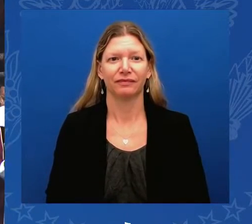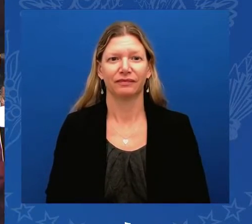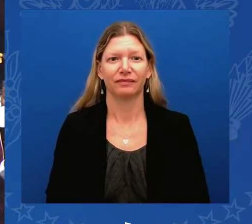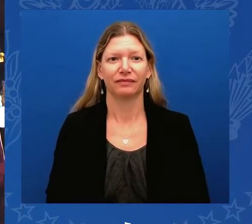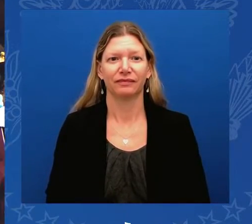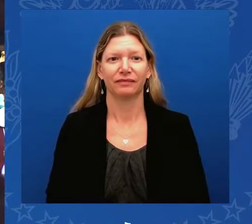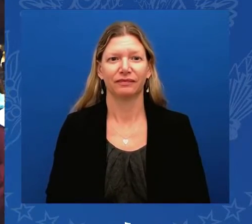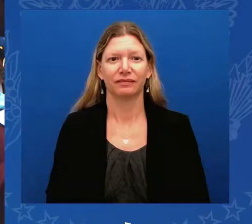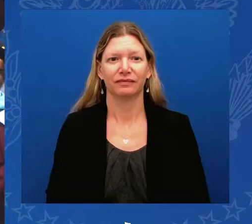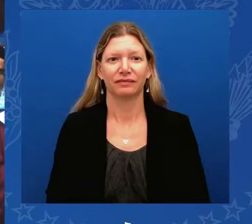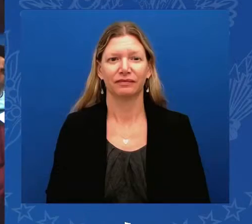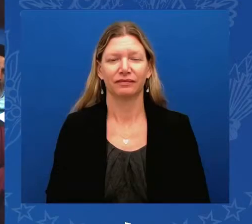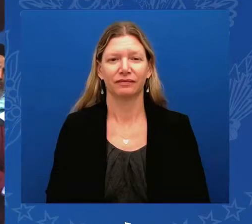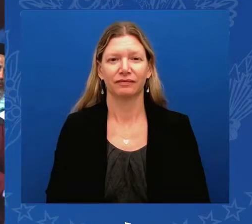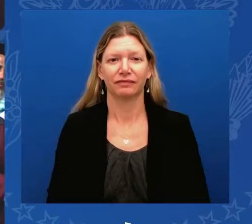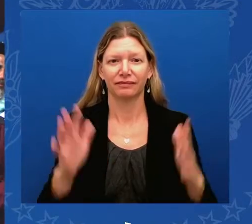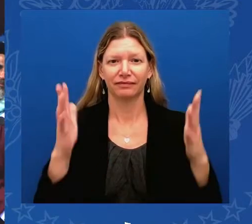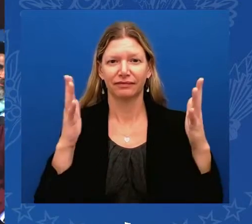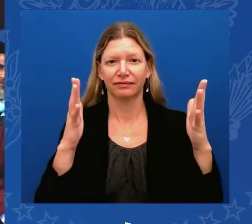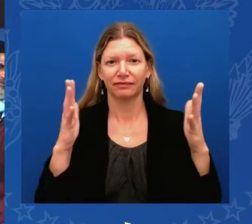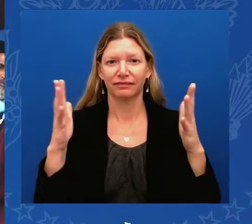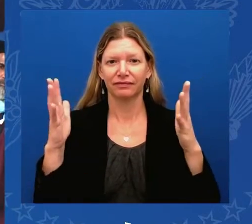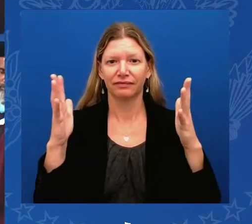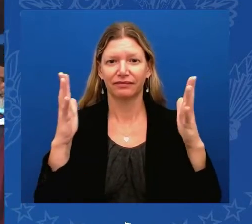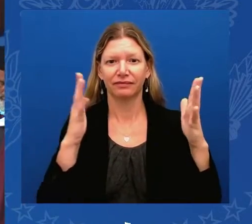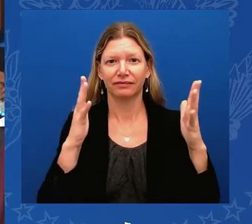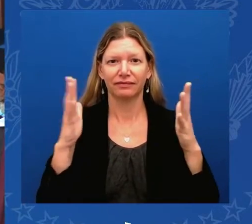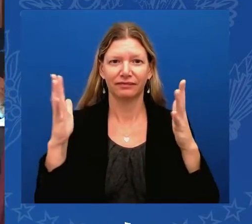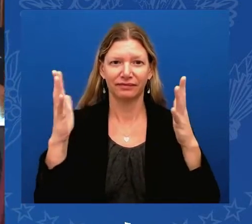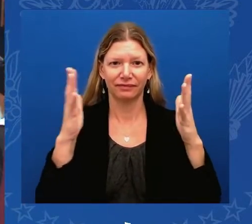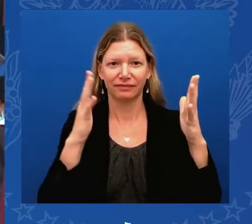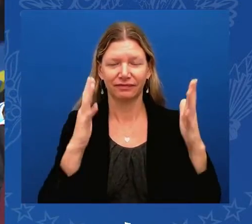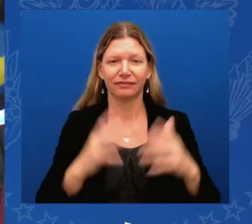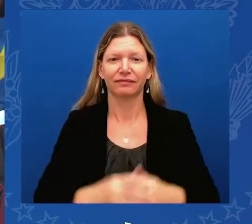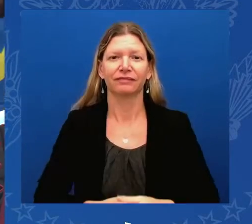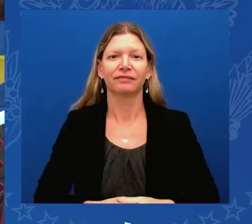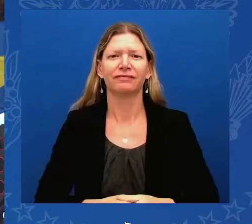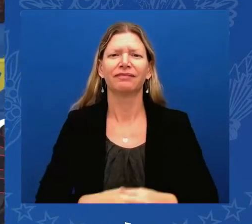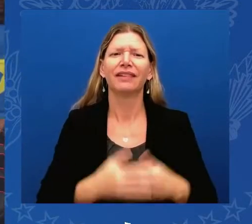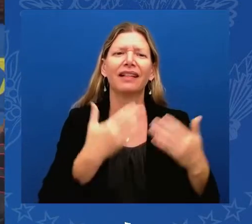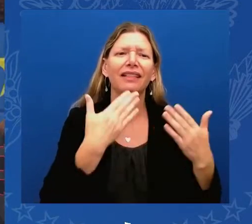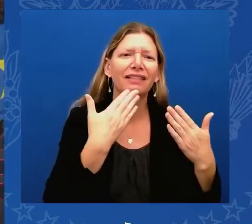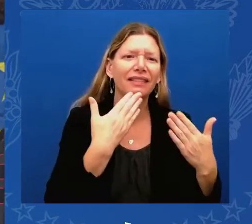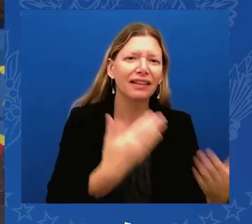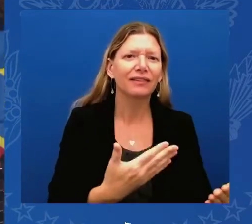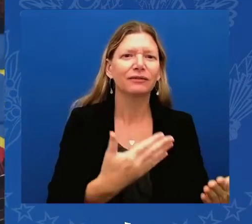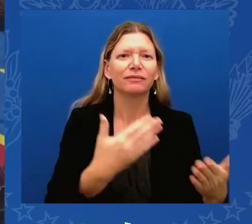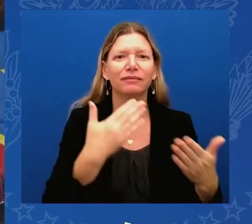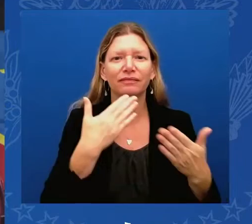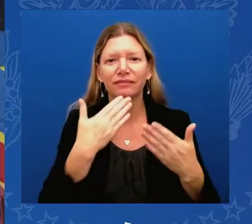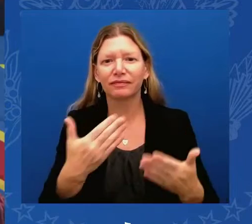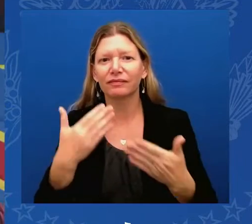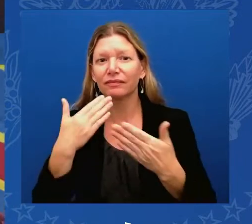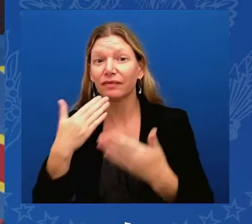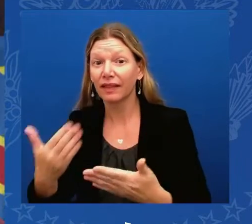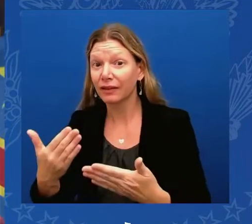The President: Thank you. Thank you, thank you, thank you, President Thomas, faculty, staff, alumni.